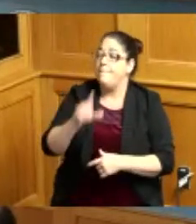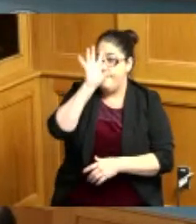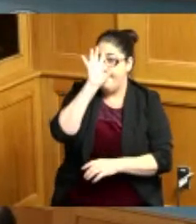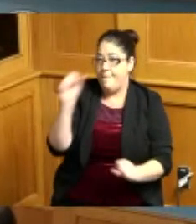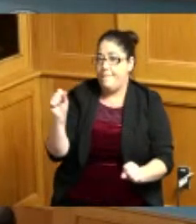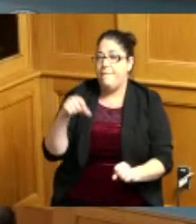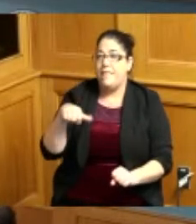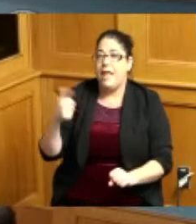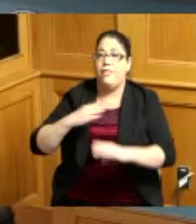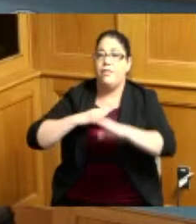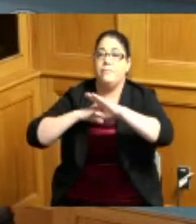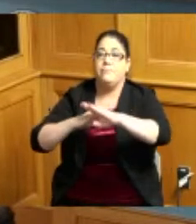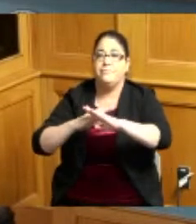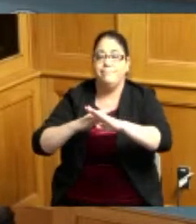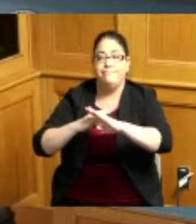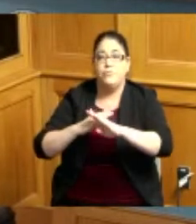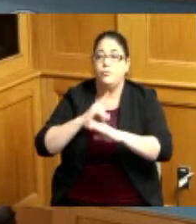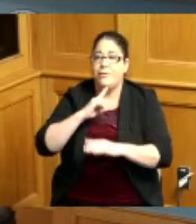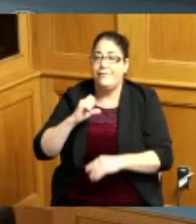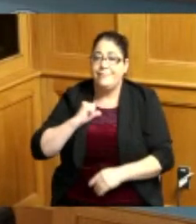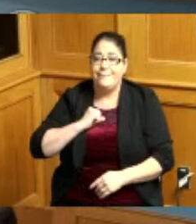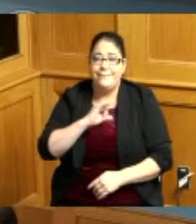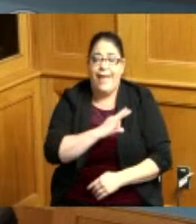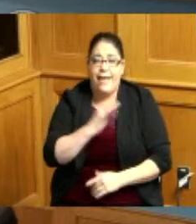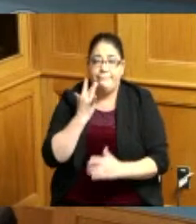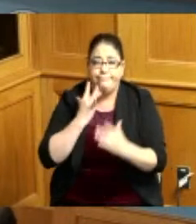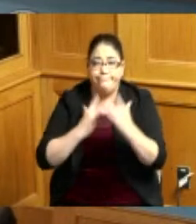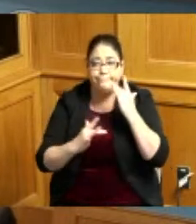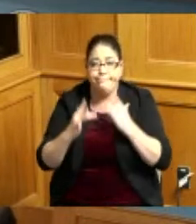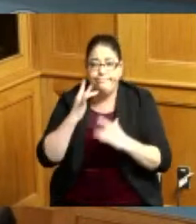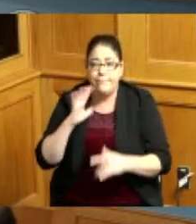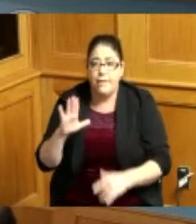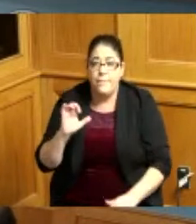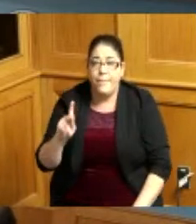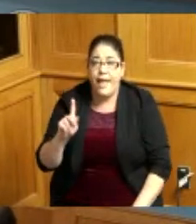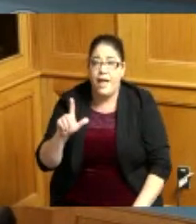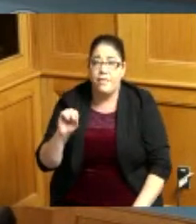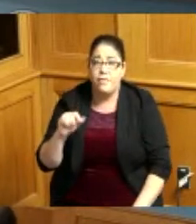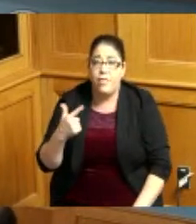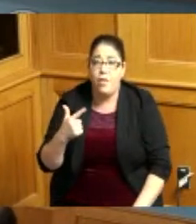is the shortage of staff and so we can talk about backlogs and trying to you know get that